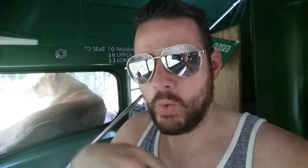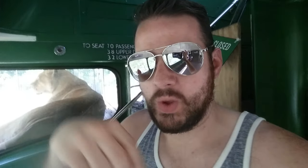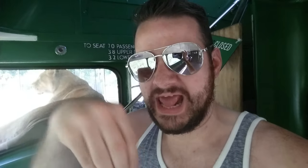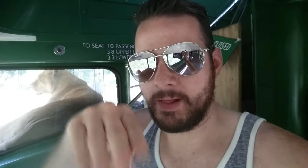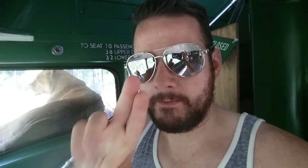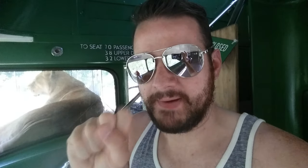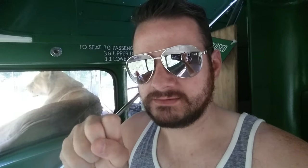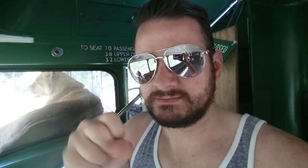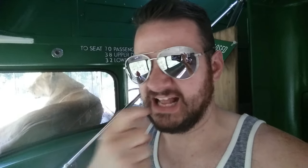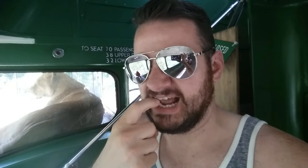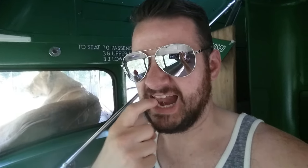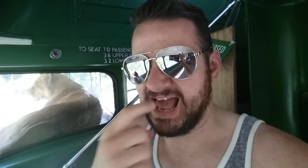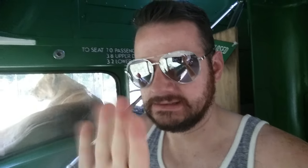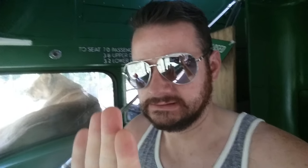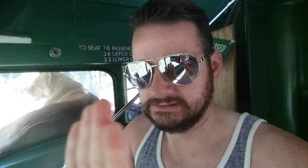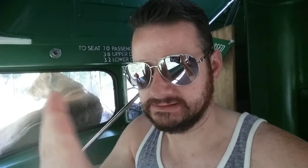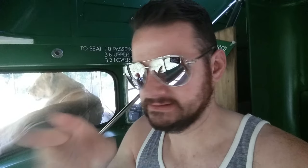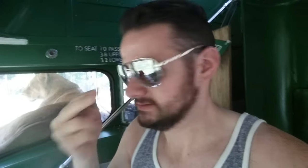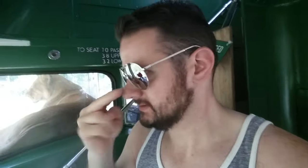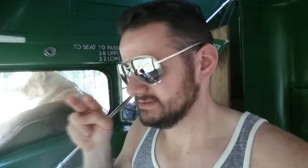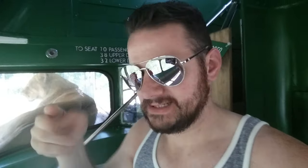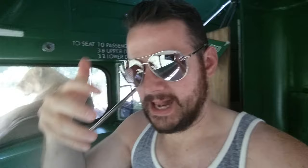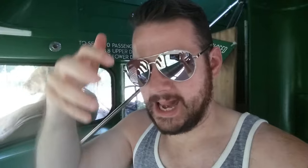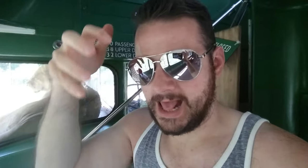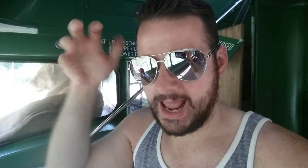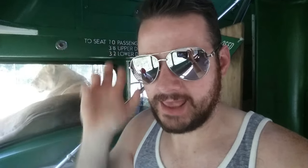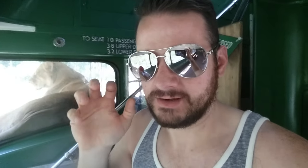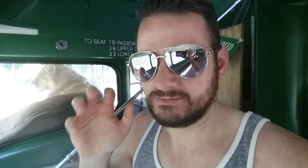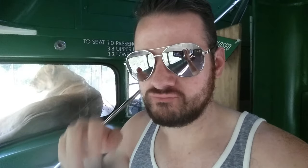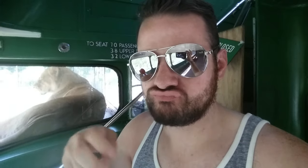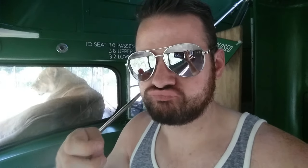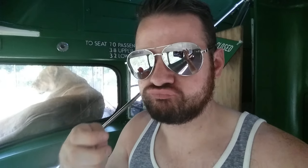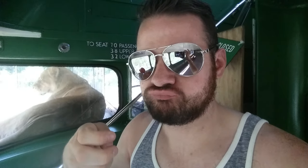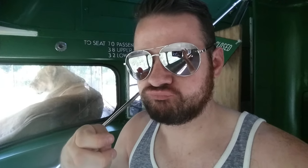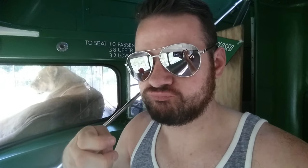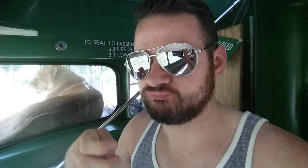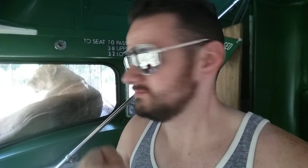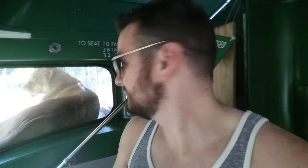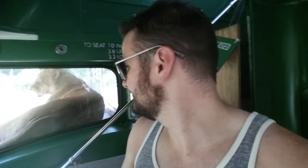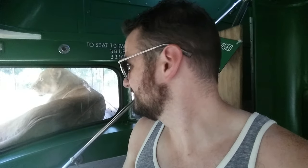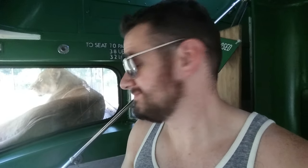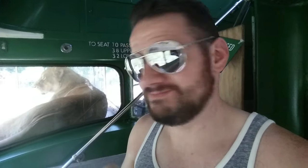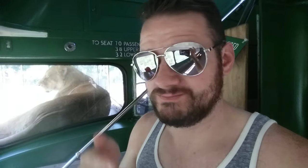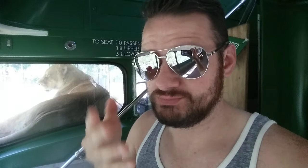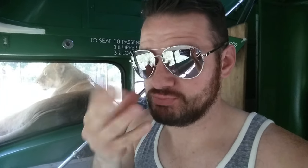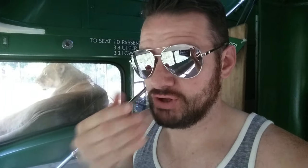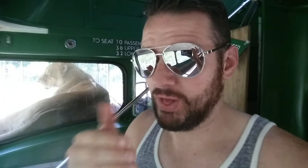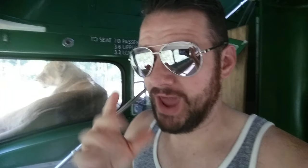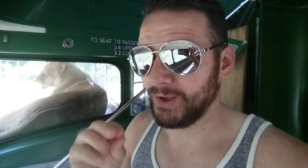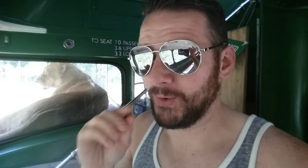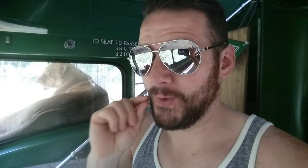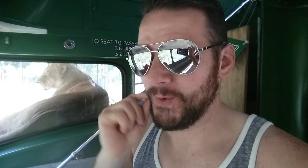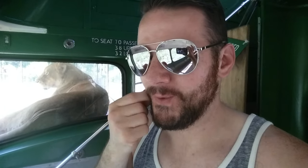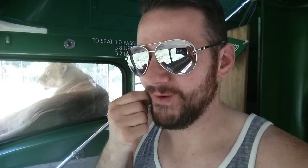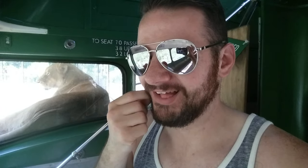We're inside the bus behind the glasses looking at the lions. It's pretty close and cool!